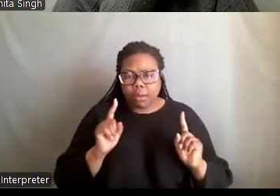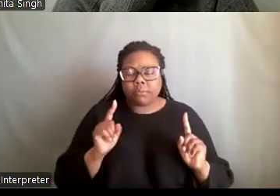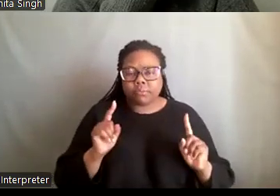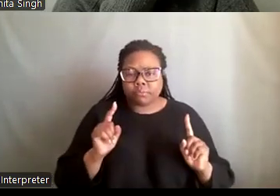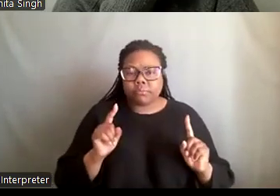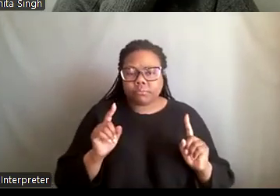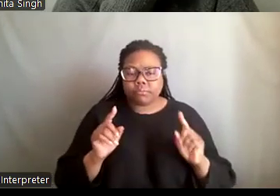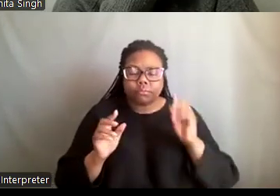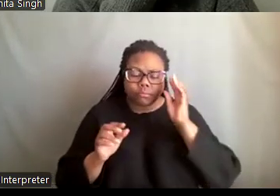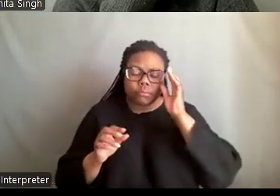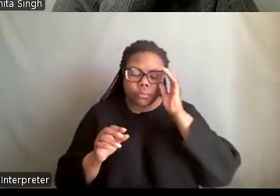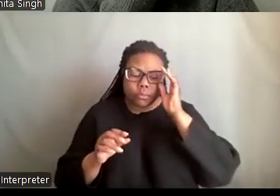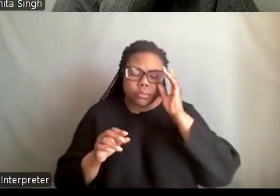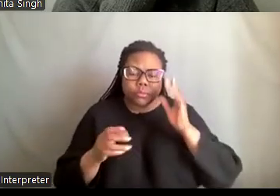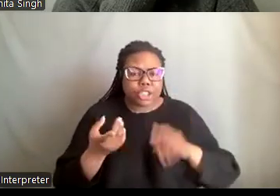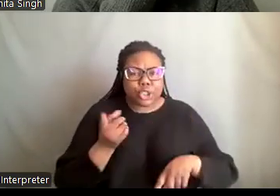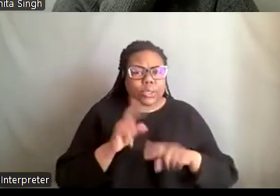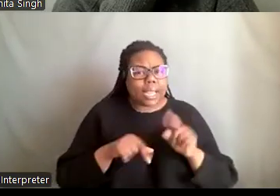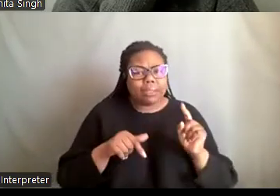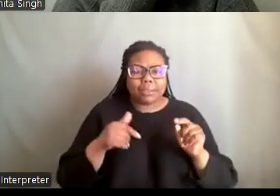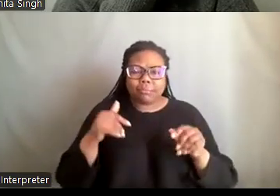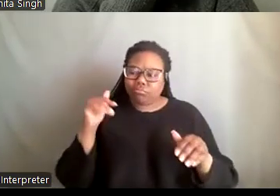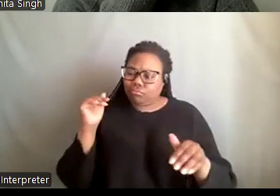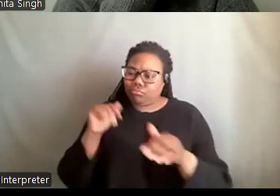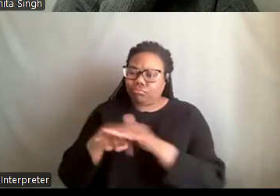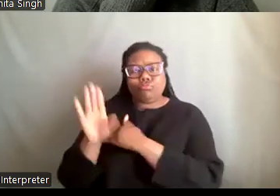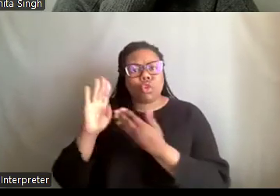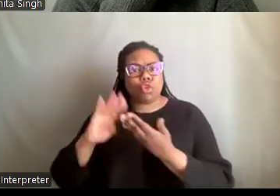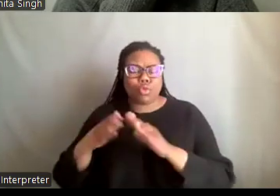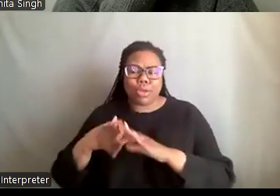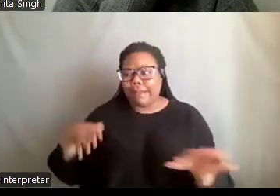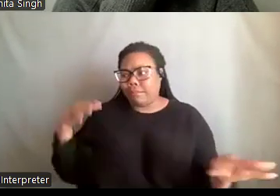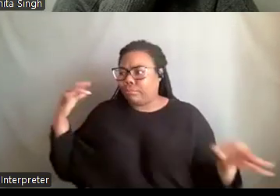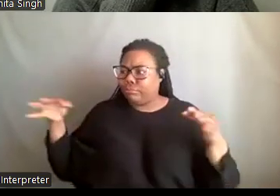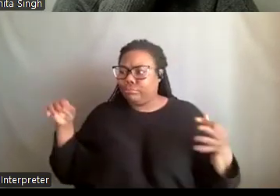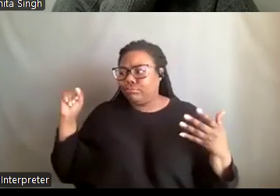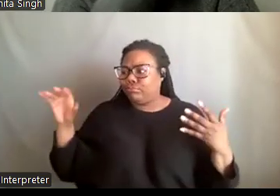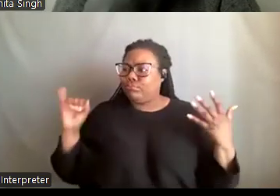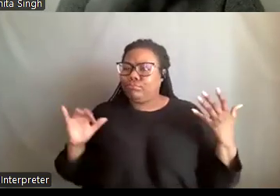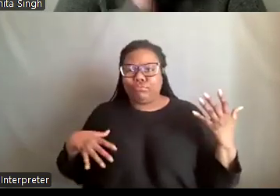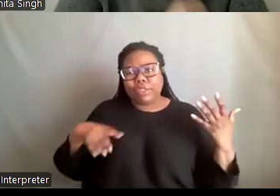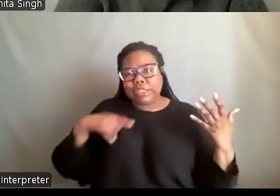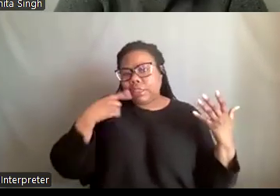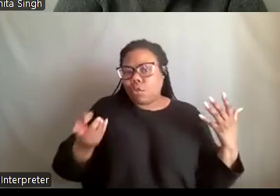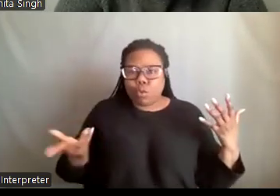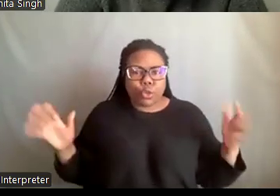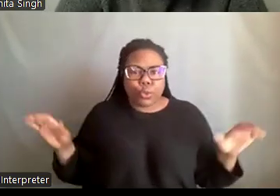practically you can't just come up into somebody's community and tell